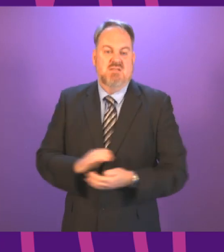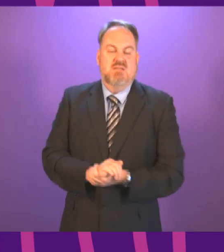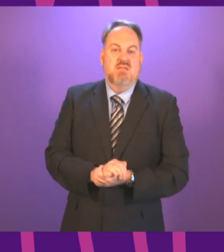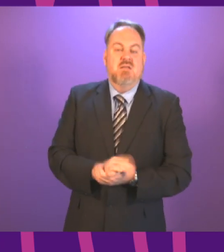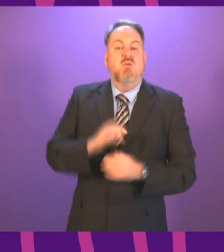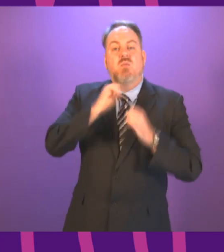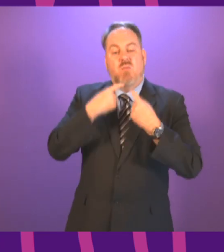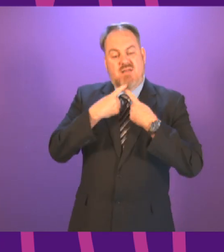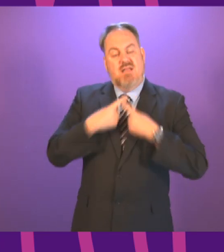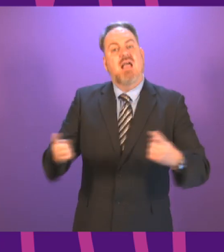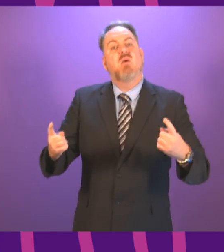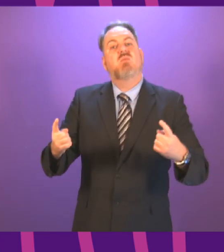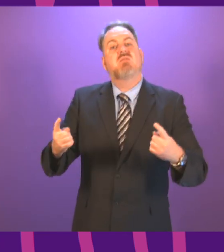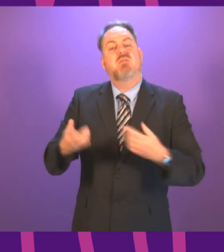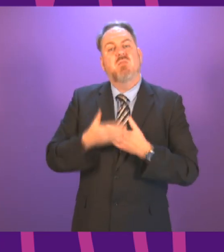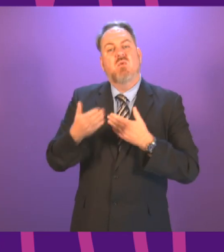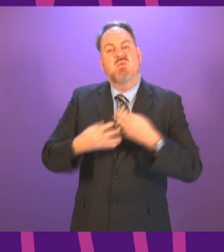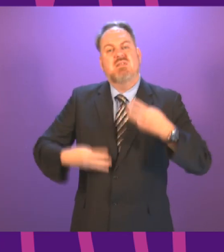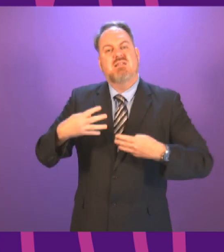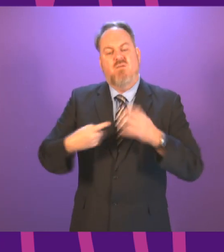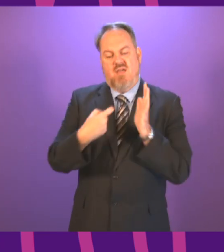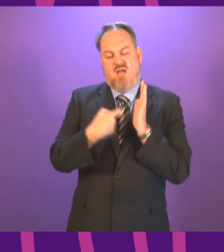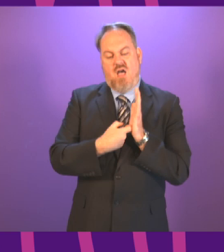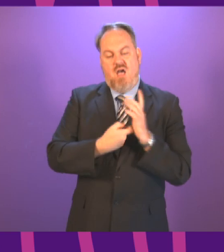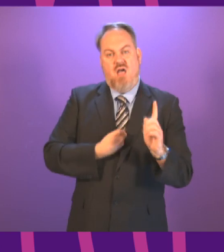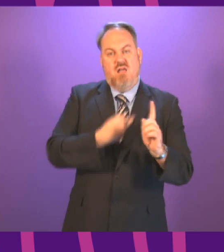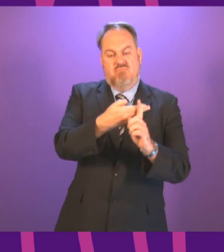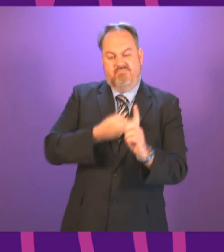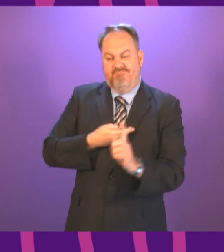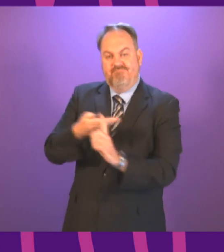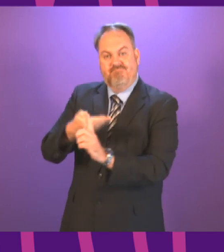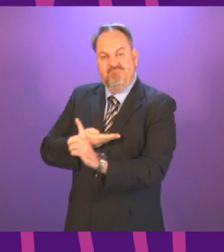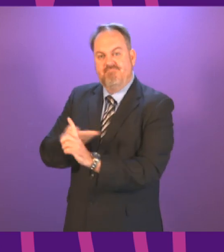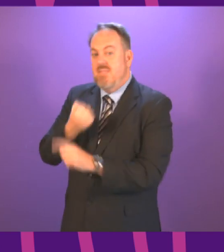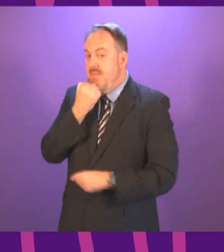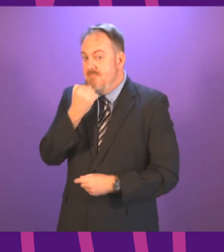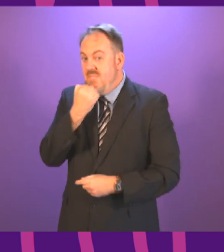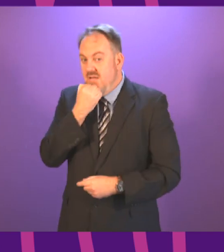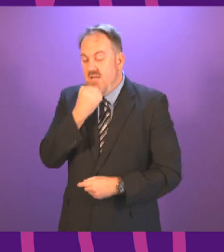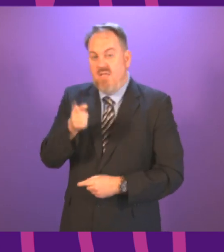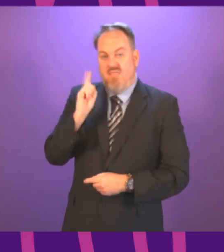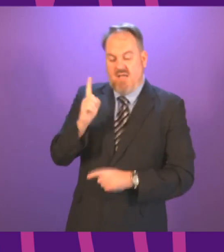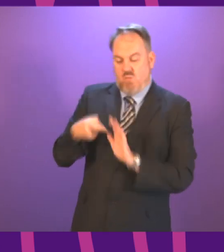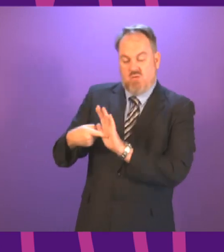We will also shortly publish the latest estimate of Scotland’s R number. We expect that that